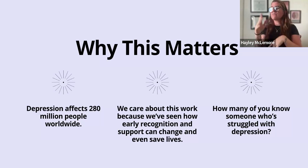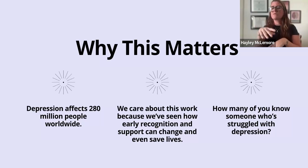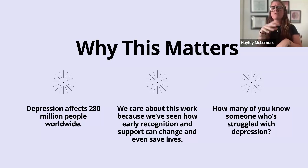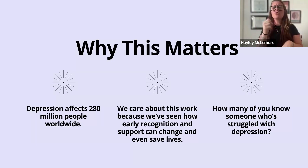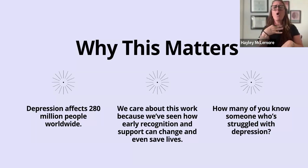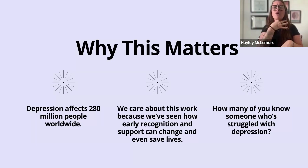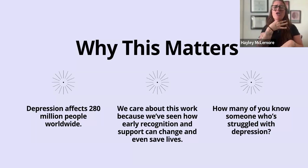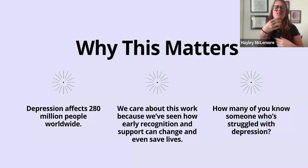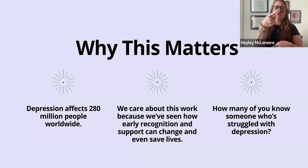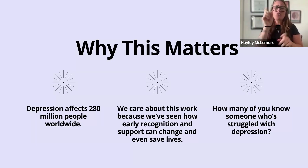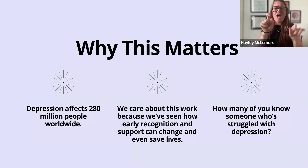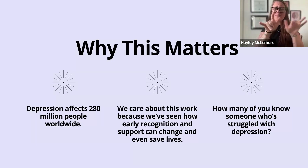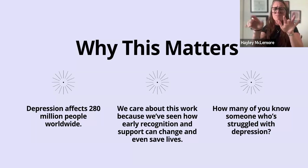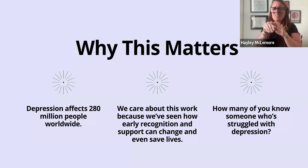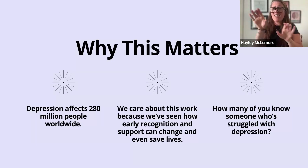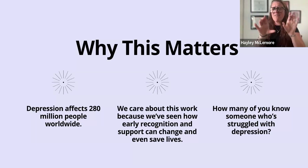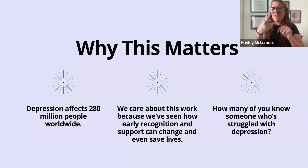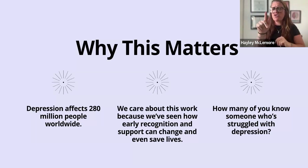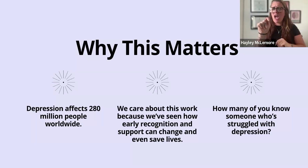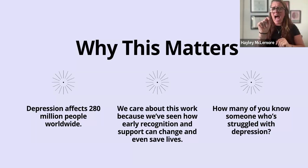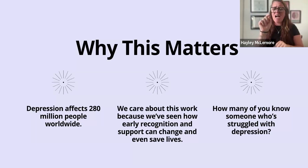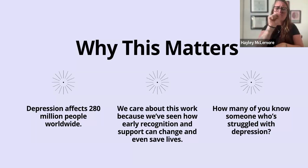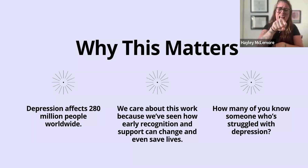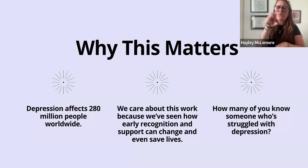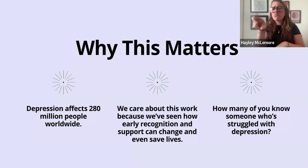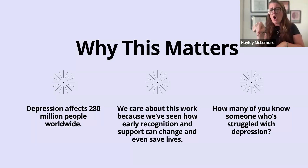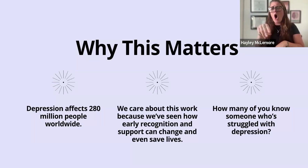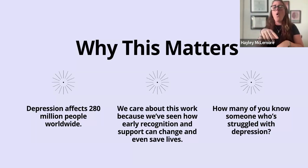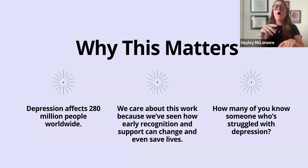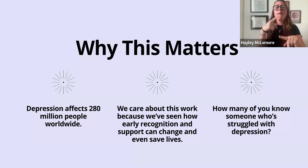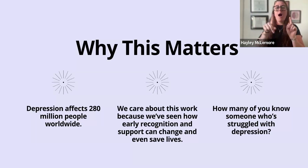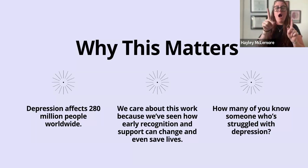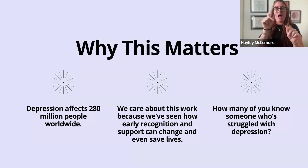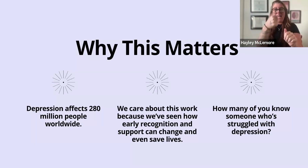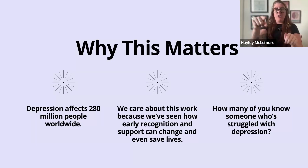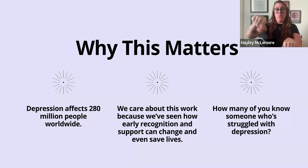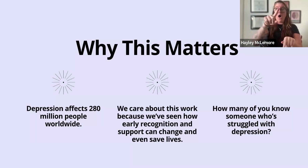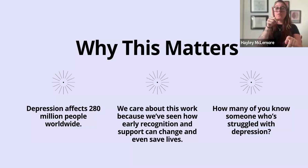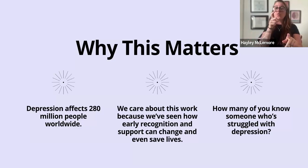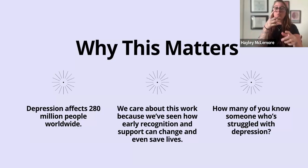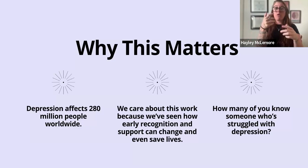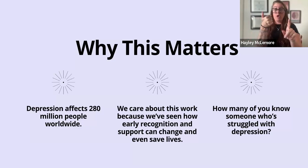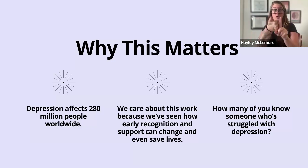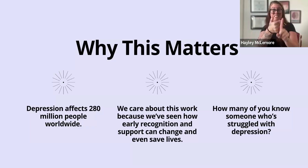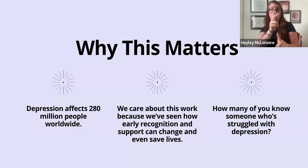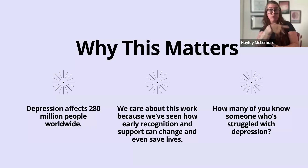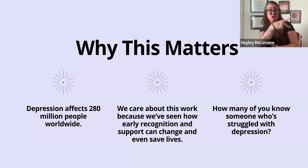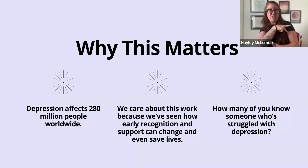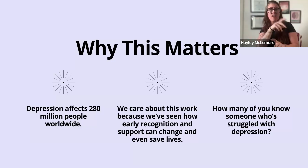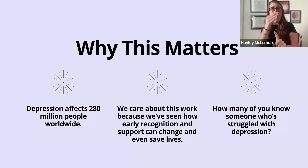As soon as possible, once we recognize the signs. So I'm wondering if y'all can type in the chat. Yes or no? But is there any one of y'all,